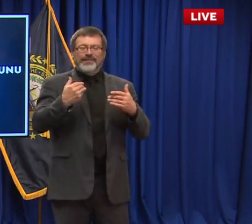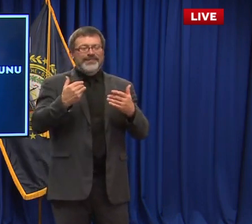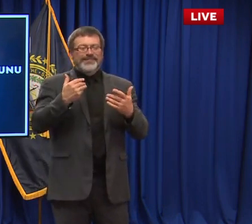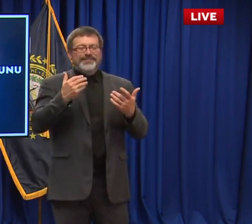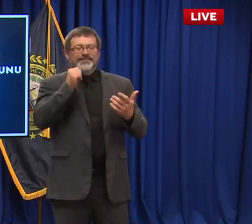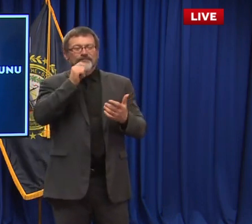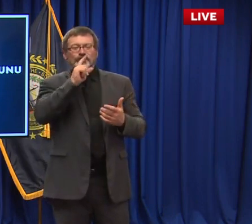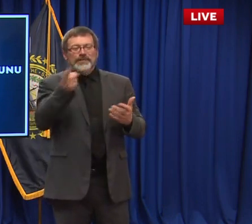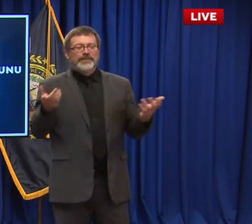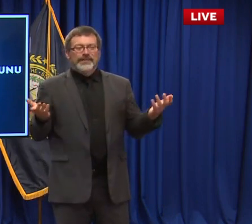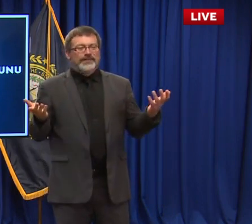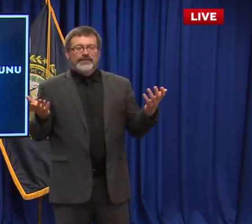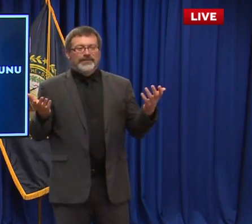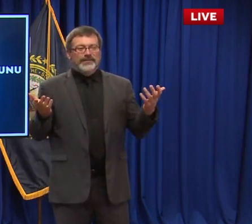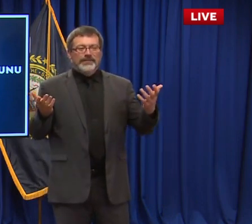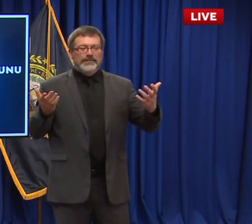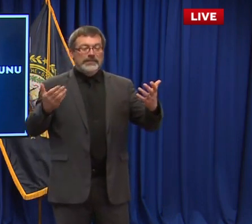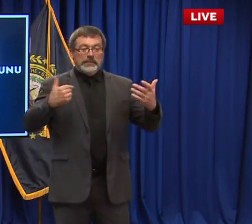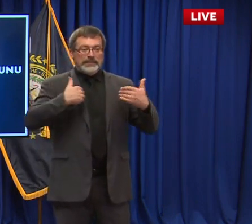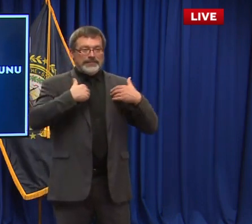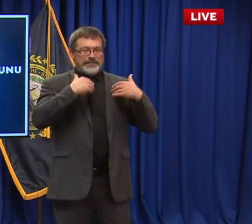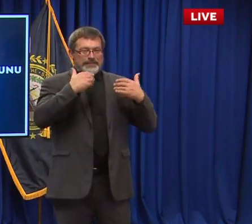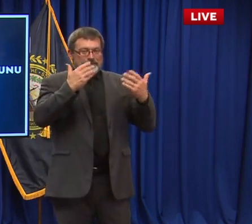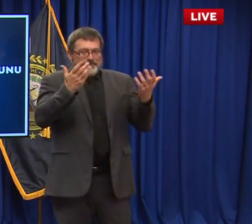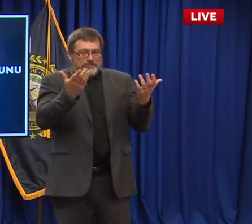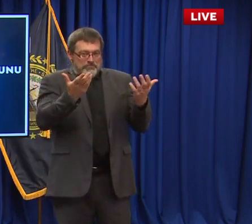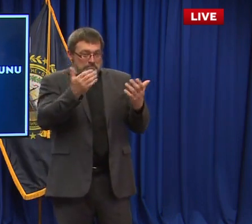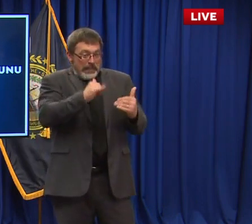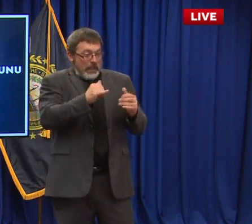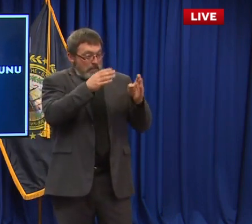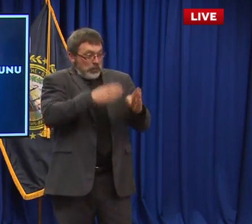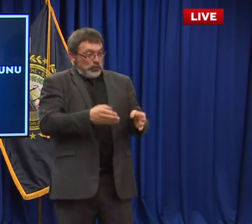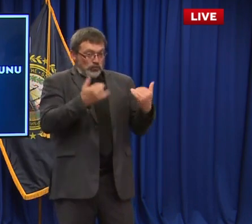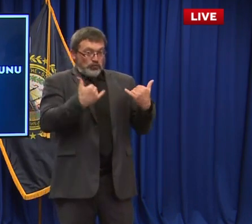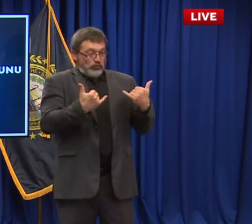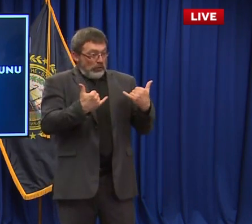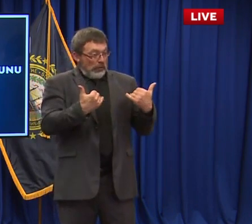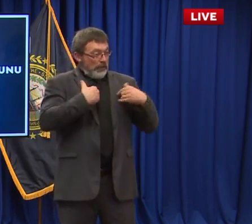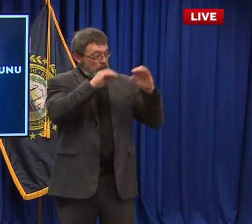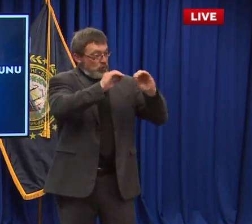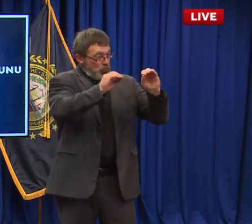IF ORALLY THAT SIMPLE. I THINK AT THAT MOMENT WE COULD GET THAT DATA. ARE YOU ASYMPTOMATIC TODAY?